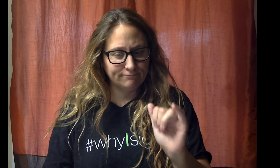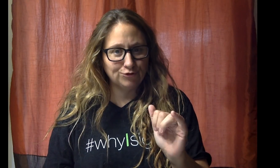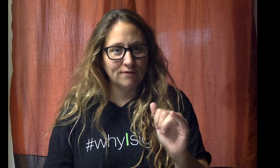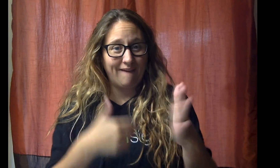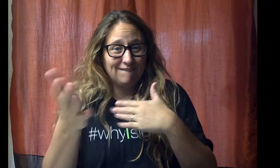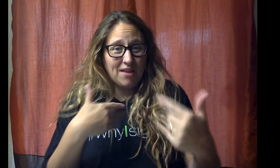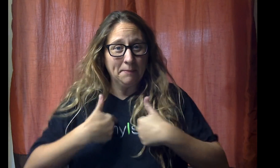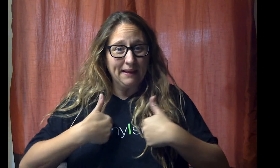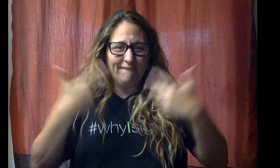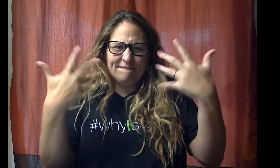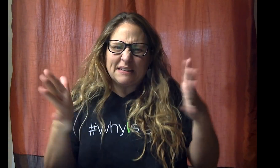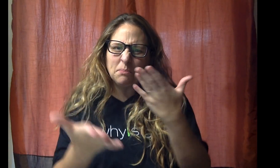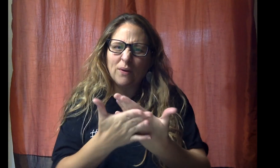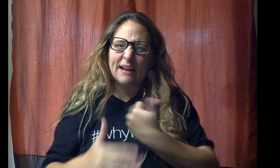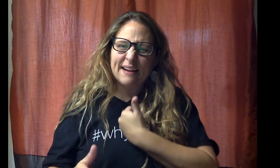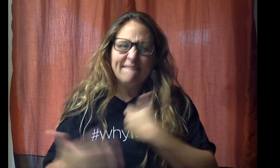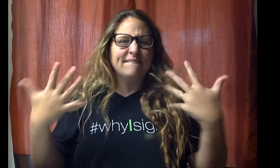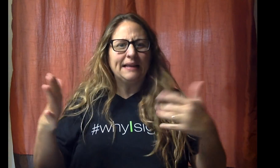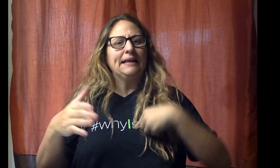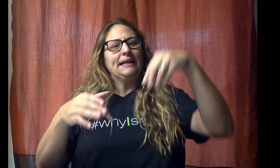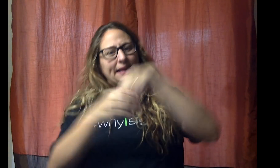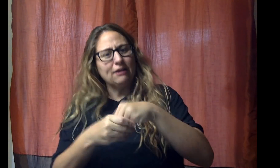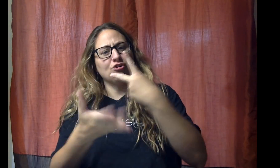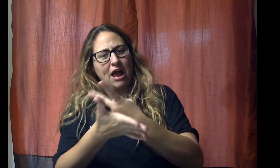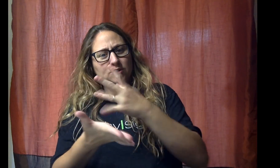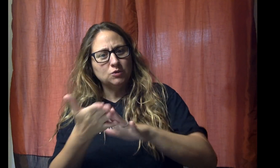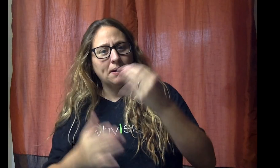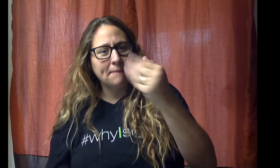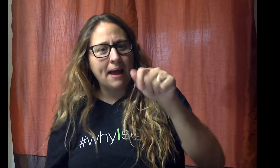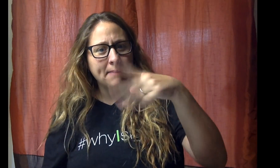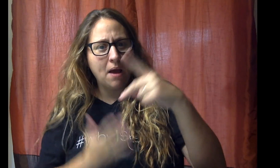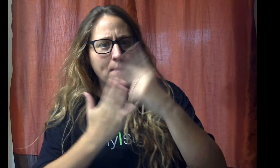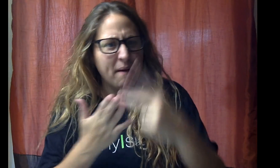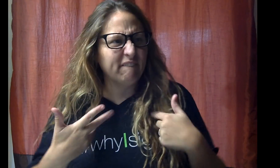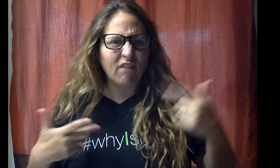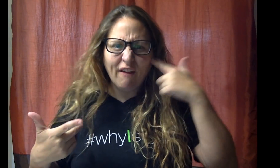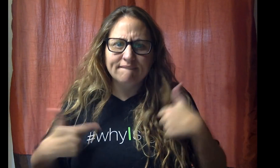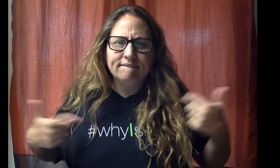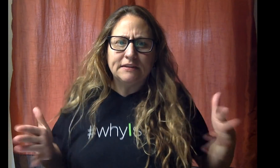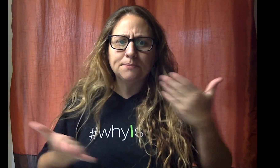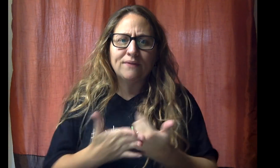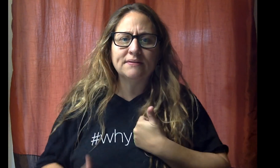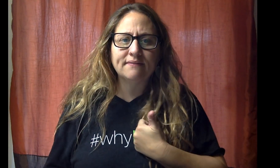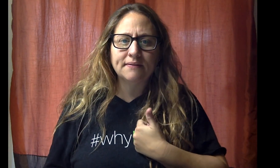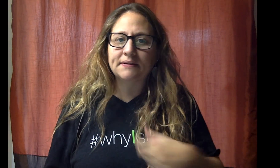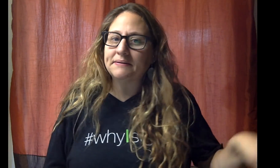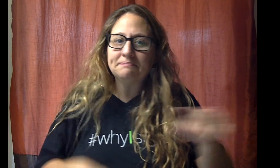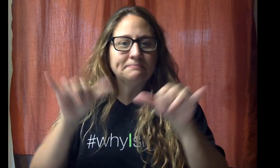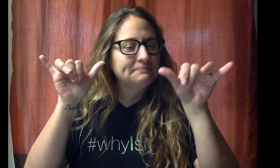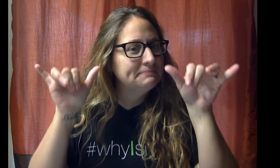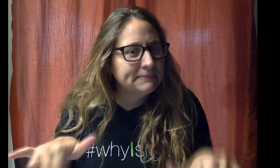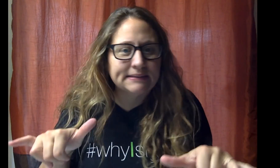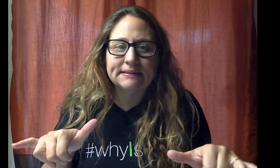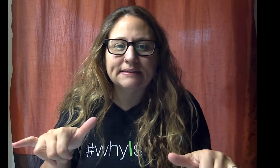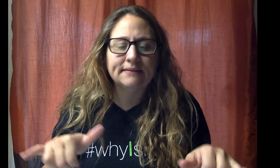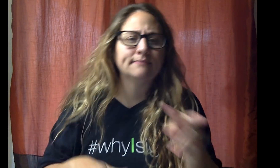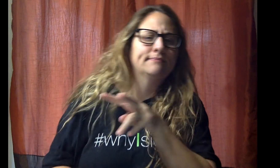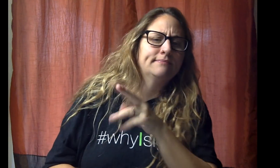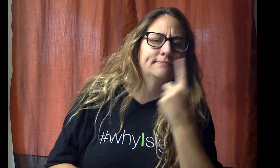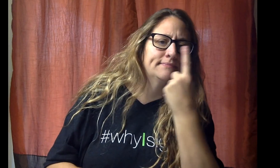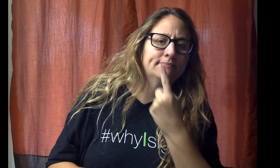The professors still had some doubts in my ability to get in graduate school just because I am deaf.